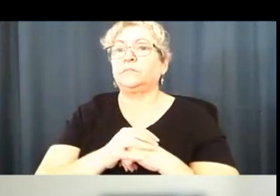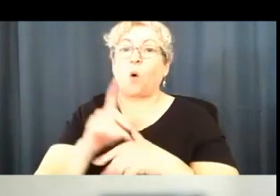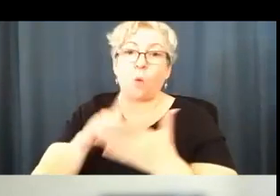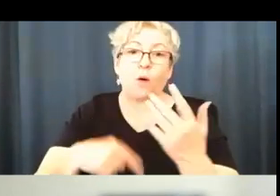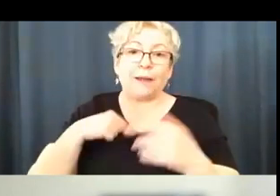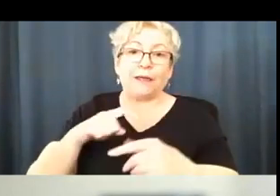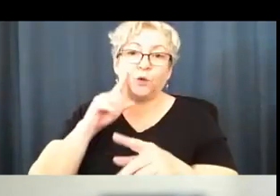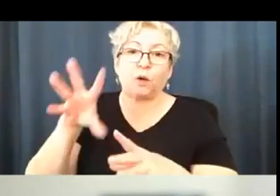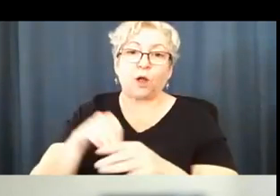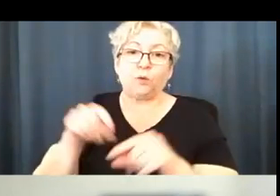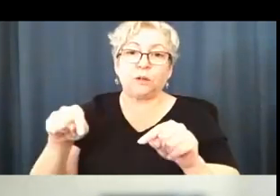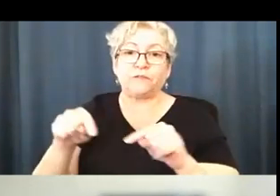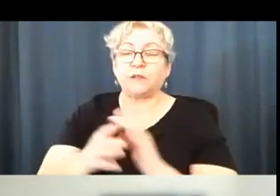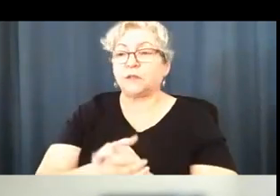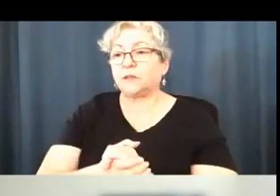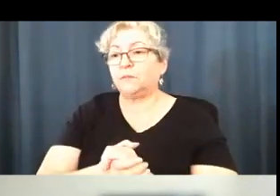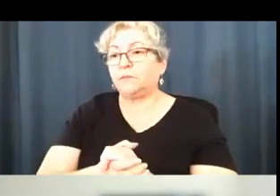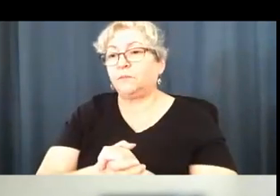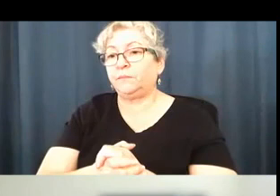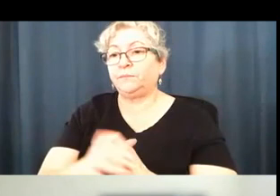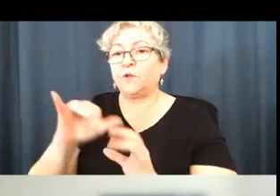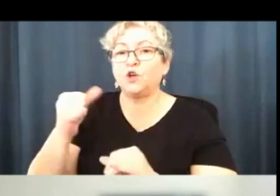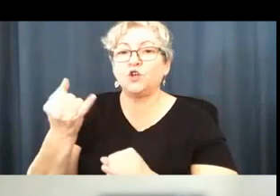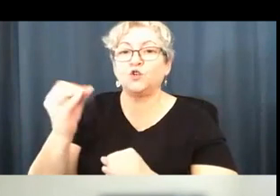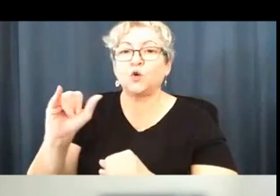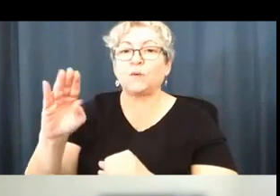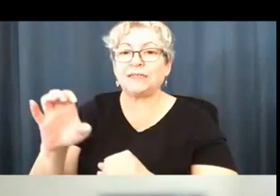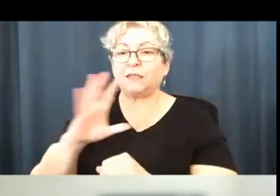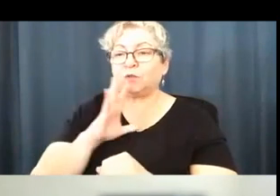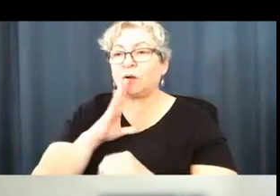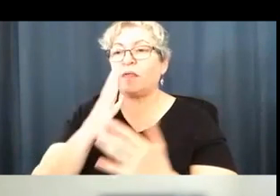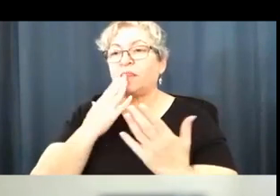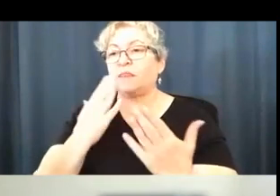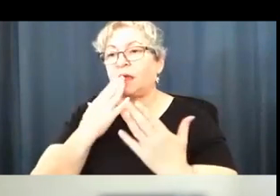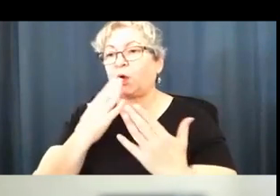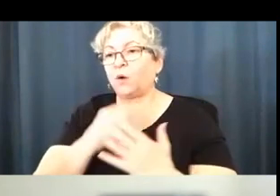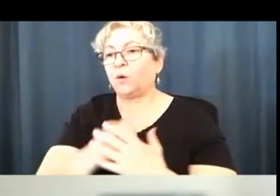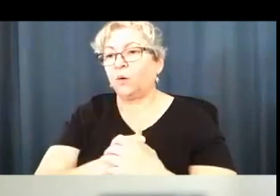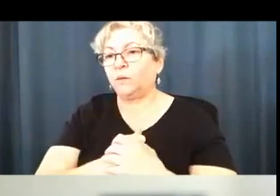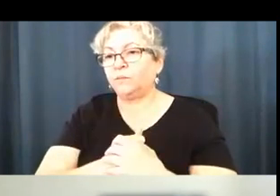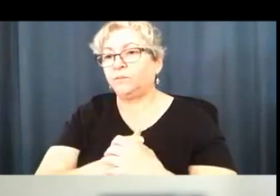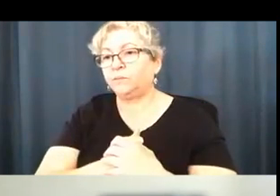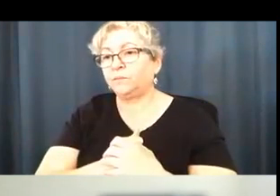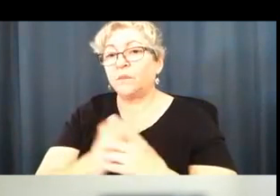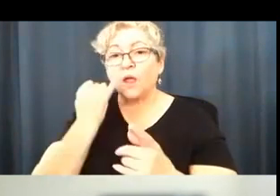Thank you Johann so much. I again echo, this is Josie. That if you do have a question,